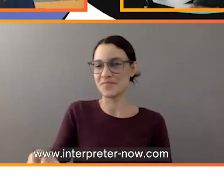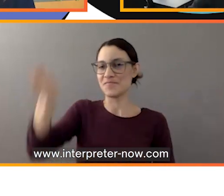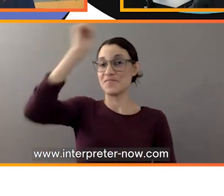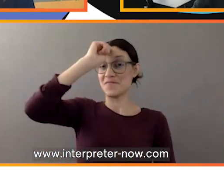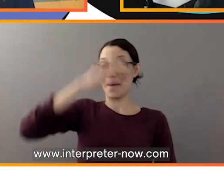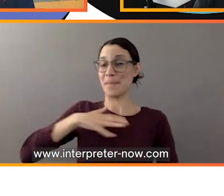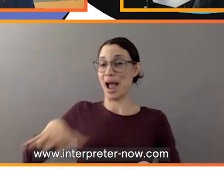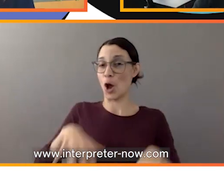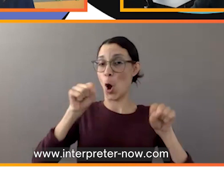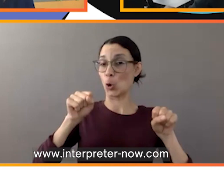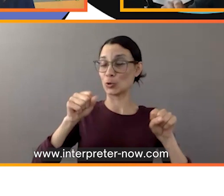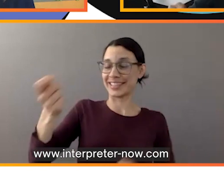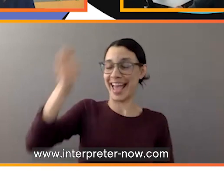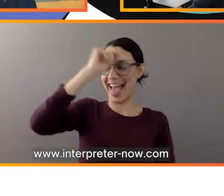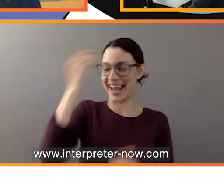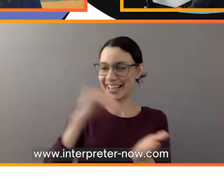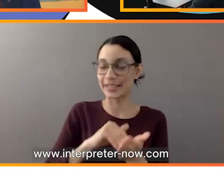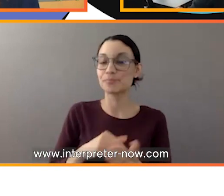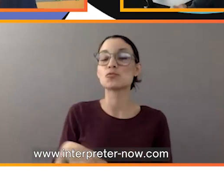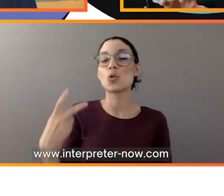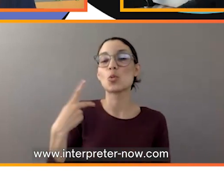Yeah, agreed. What do you want to say?